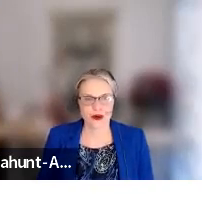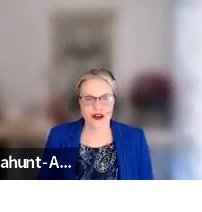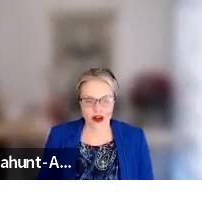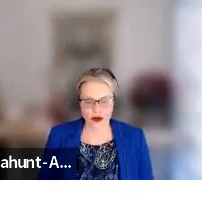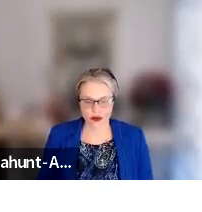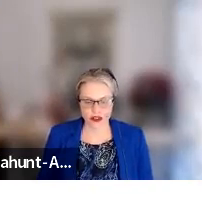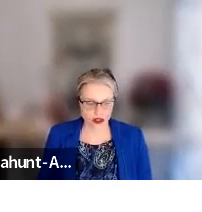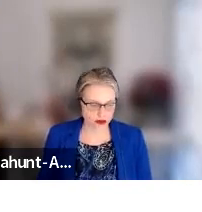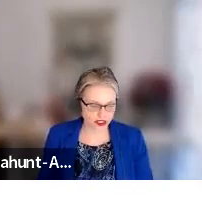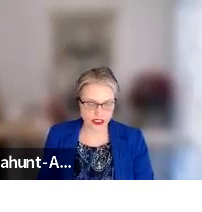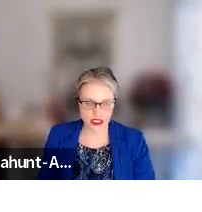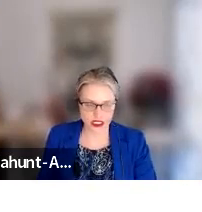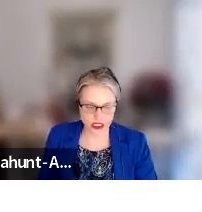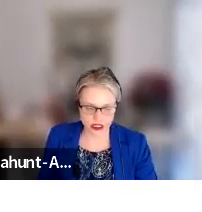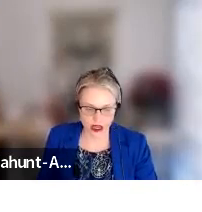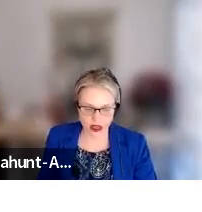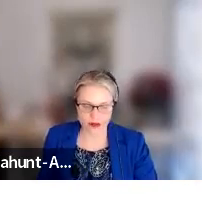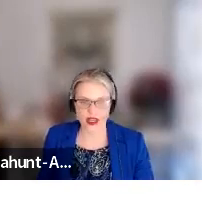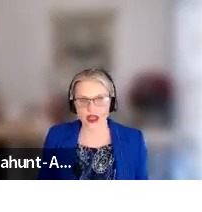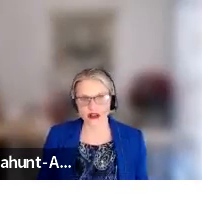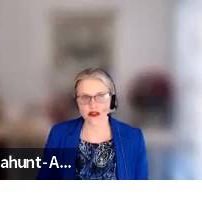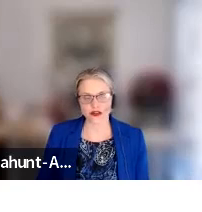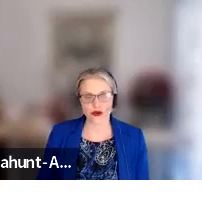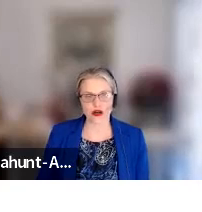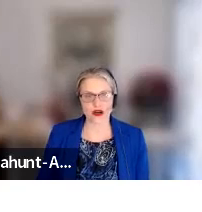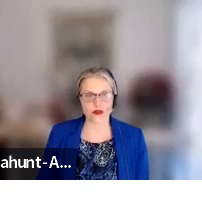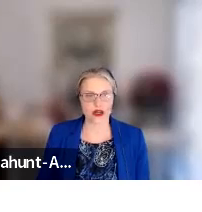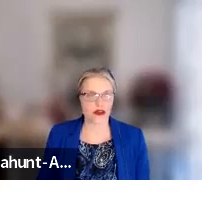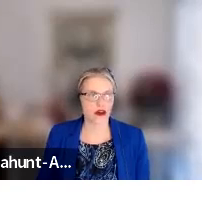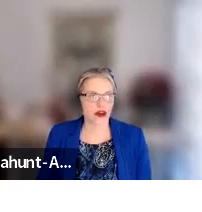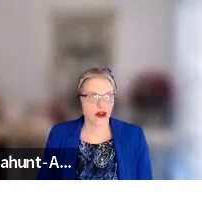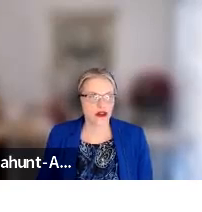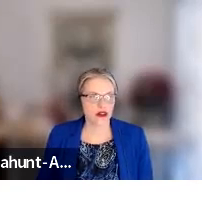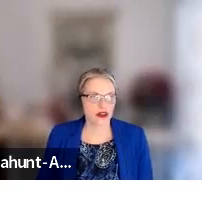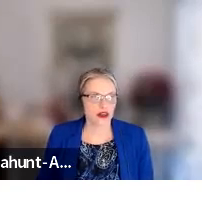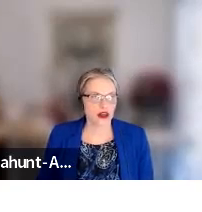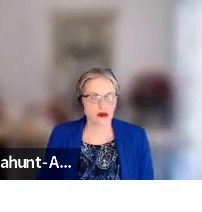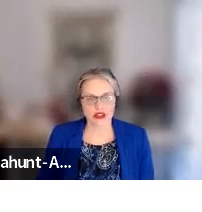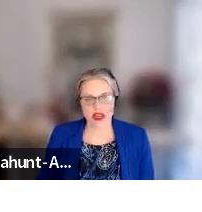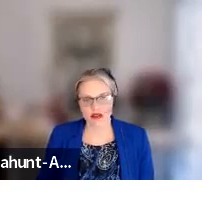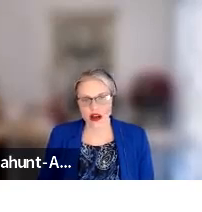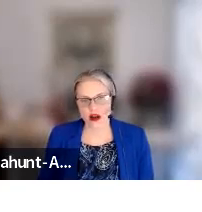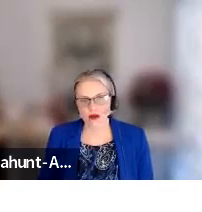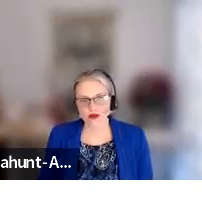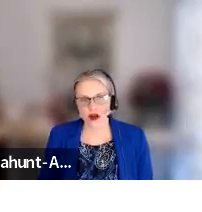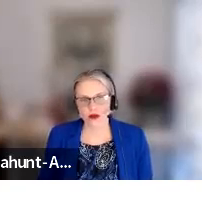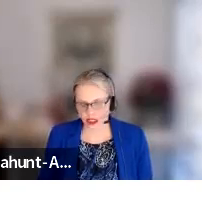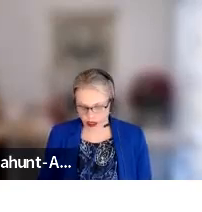But, now with what's going on with CTE and the things going on with the NFL we're seeing